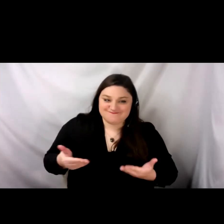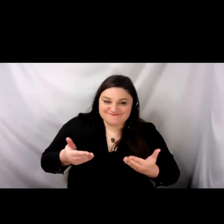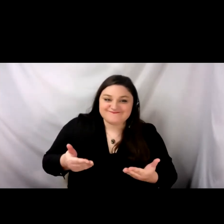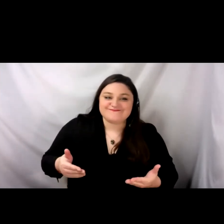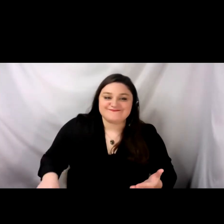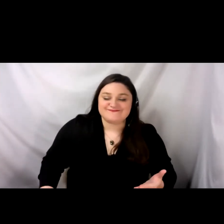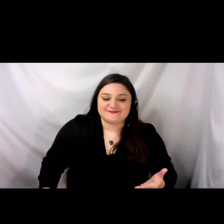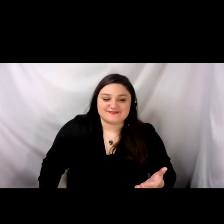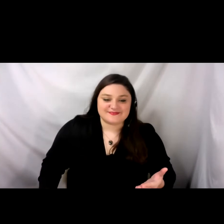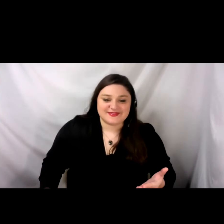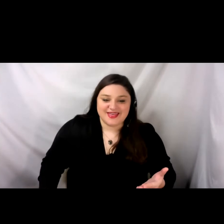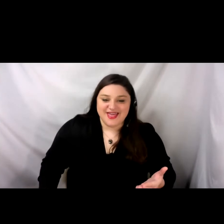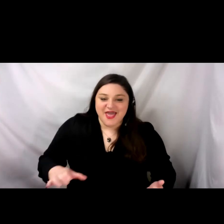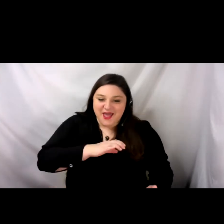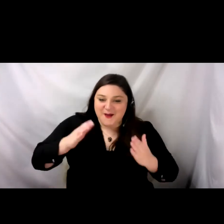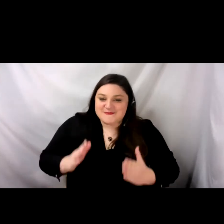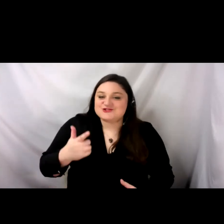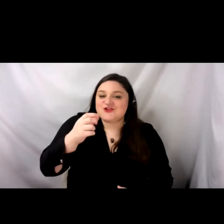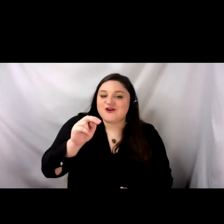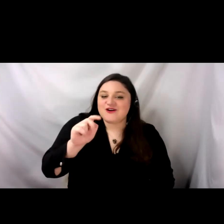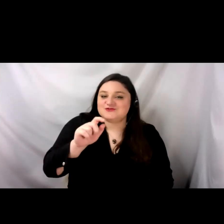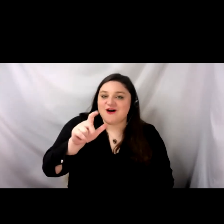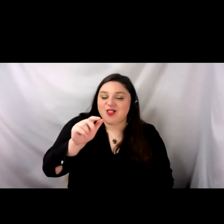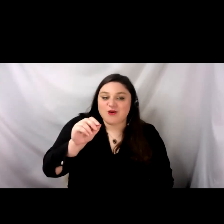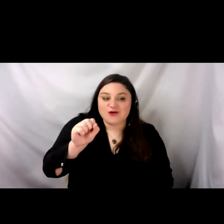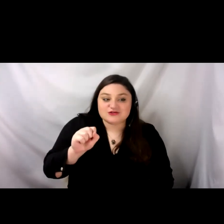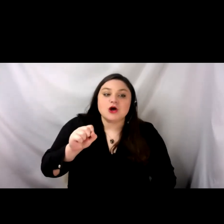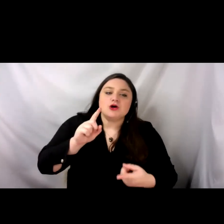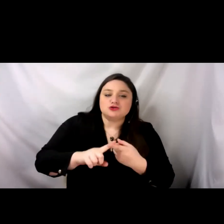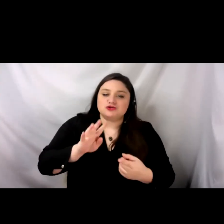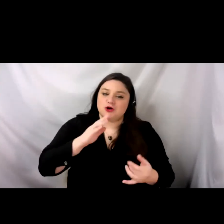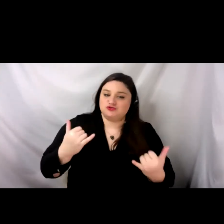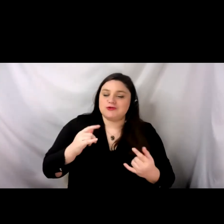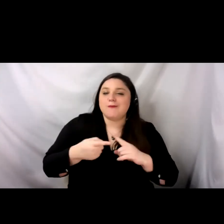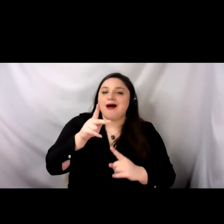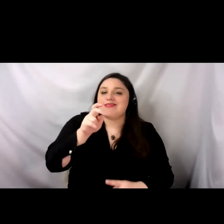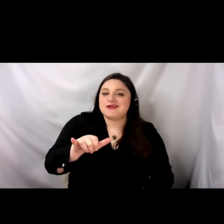key to NYC vaccination mandate and hopefully clear up concerns and questions that we have